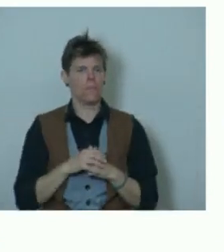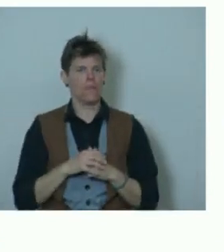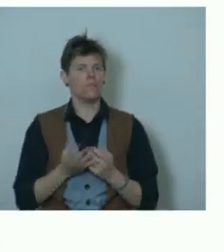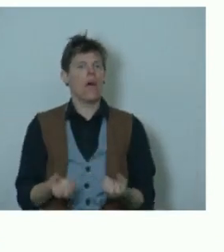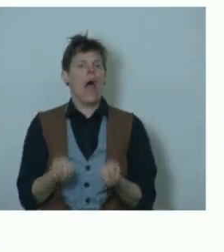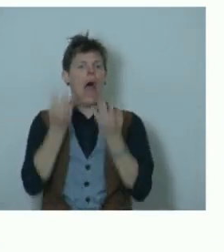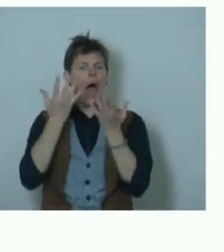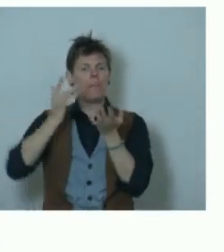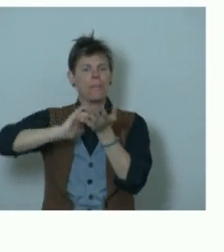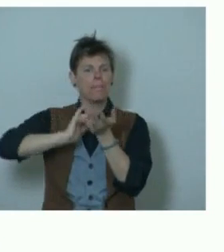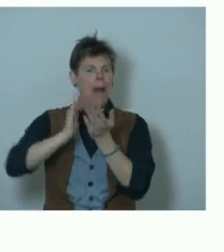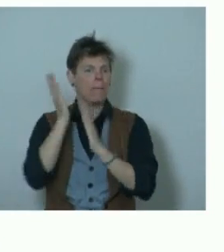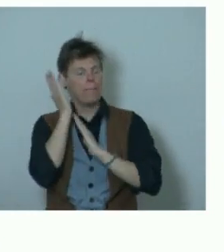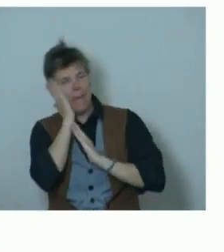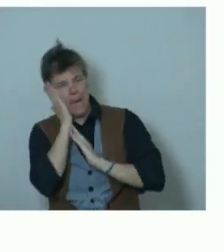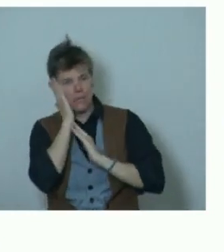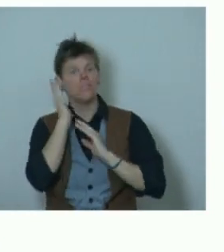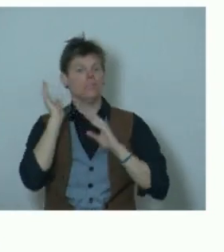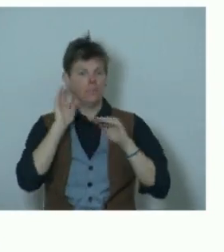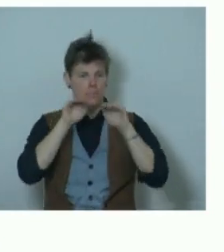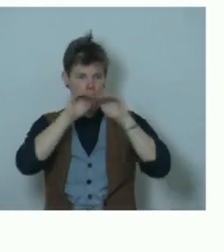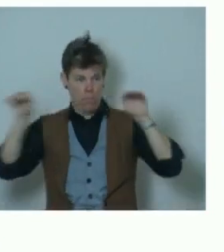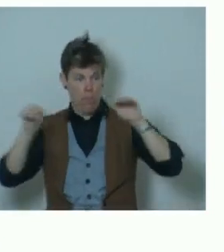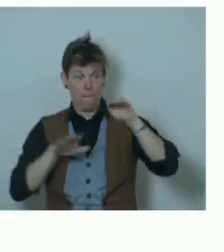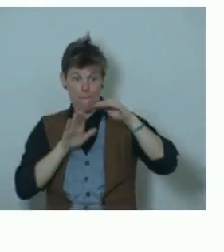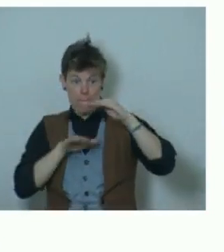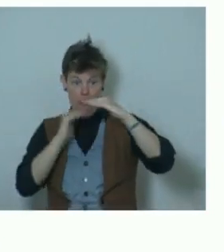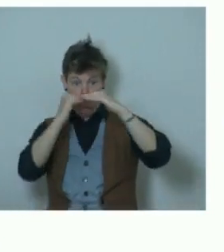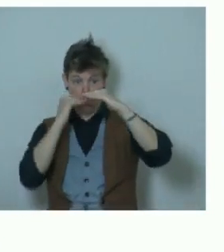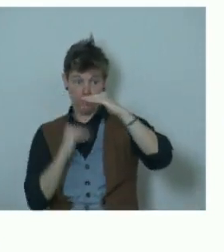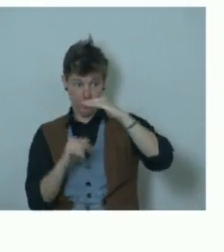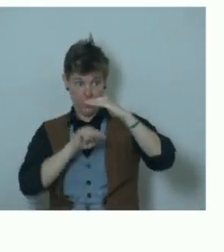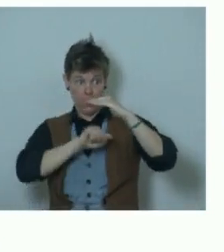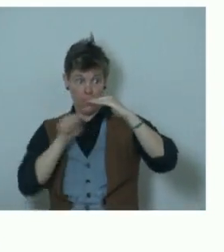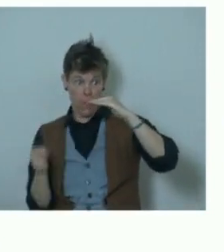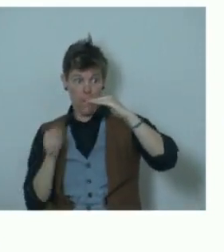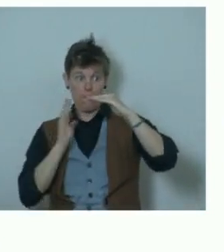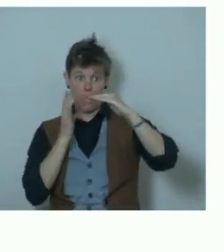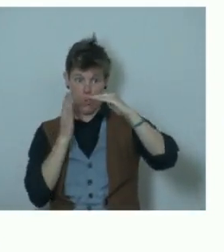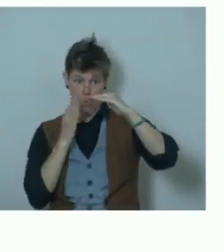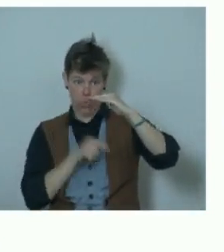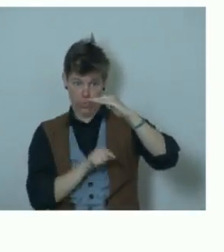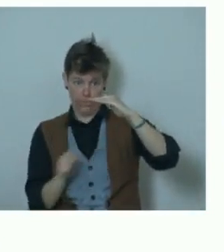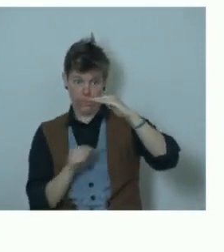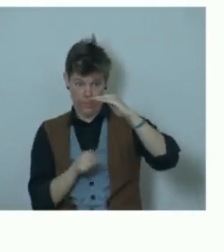LET’S LOOK AT THE SOLID BLUE LINE GOING STRAIGHT ACROSS, THE NUMBER OF AVAILABLE MEDICAL BEDS.